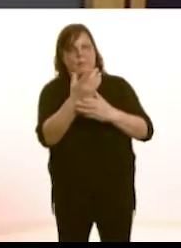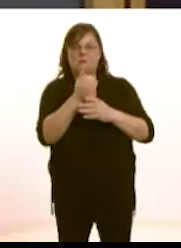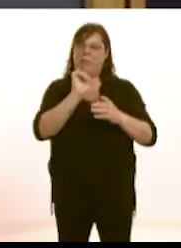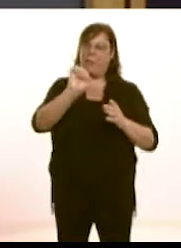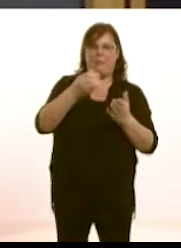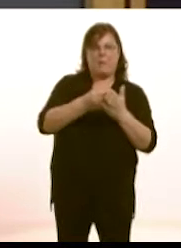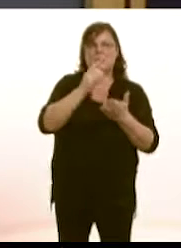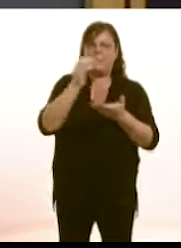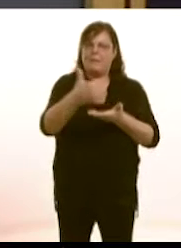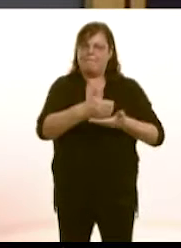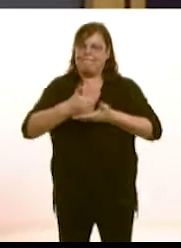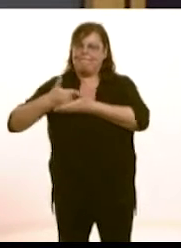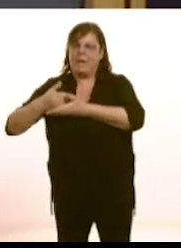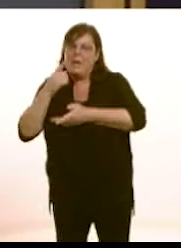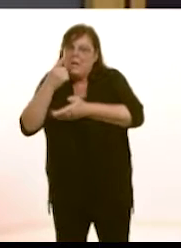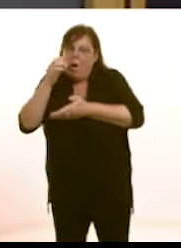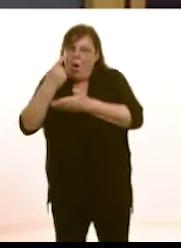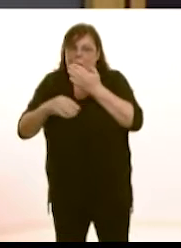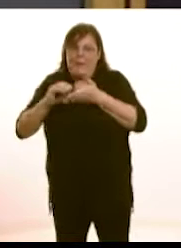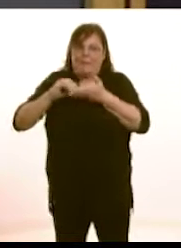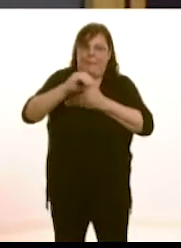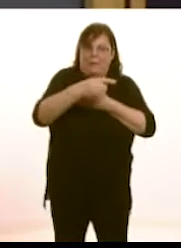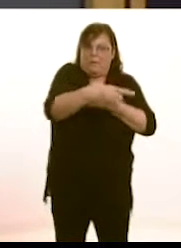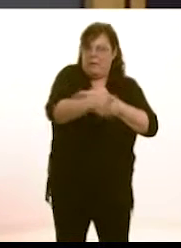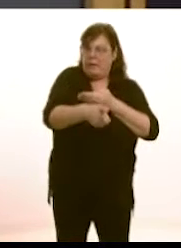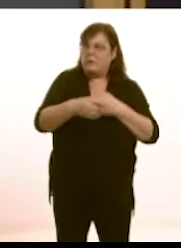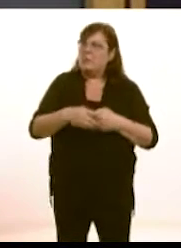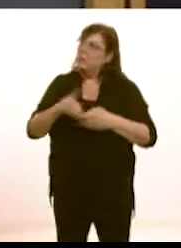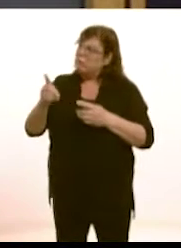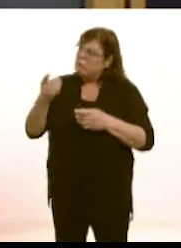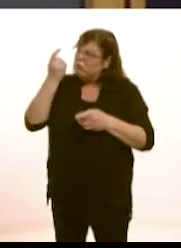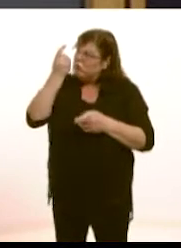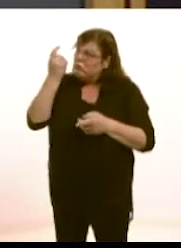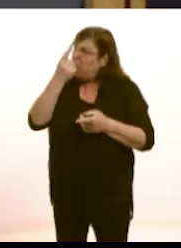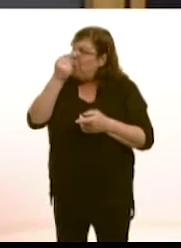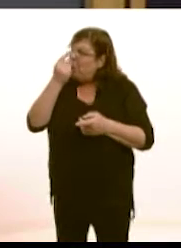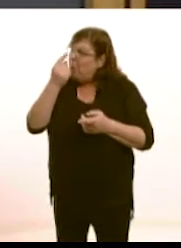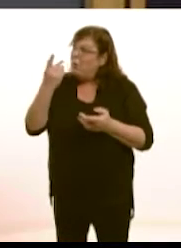Is that a commitment the First Minister would consider giving, perhaps in the context of